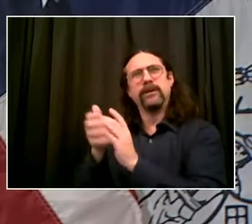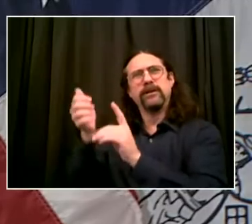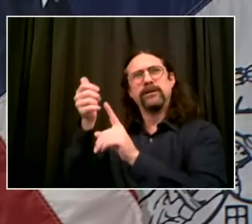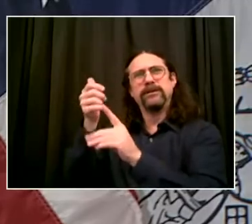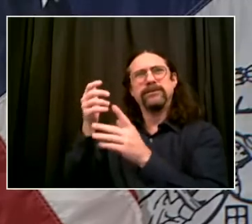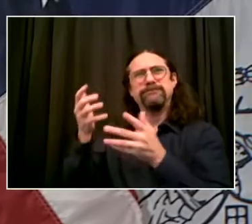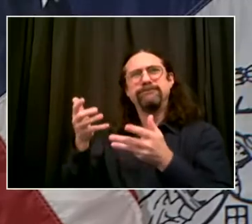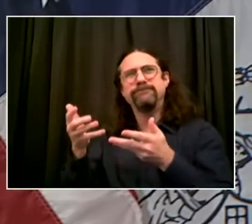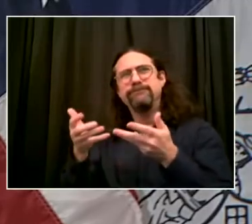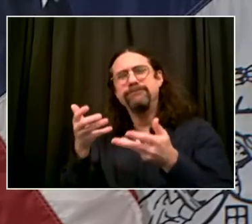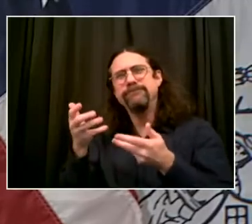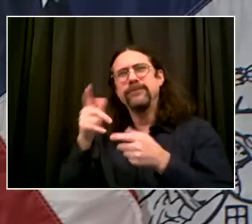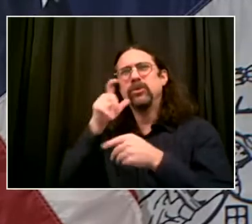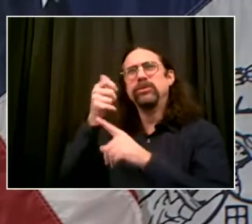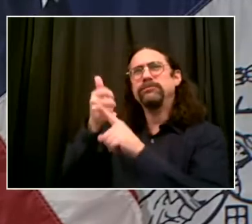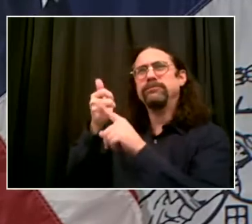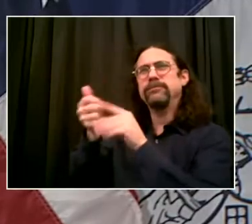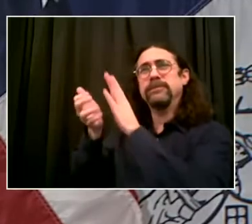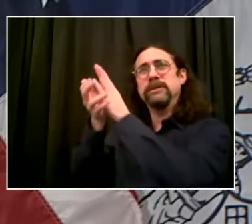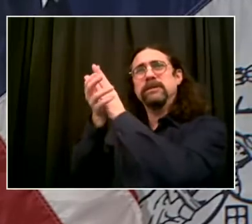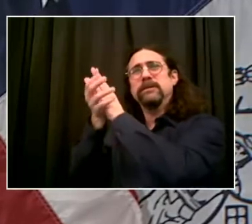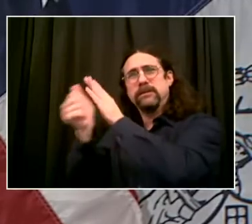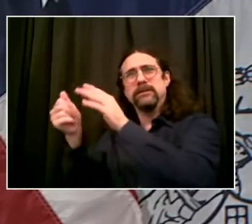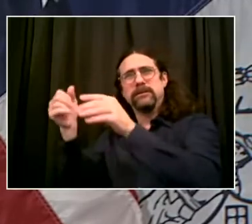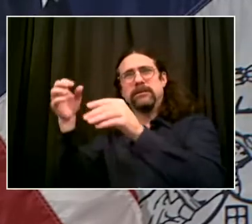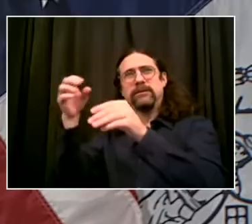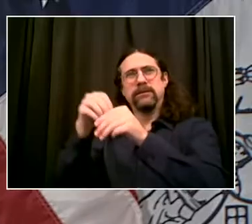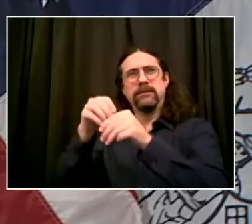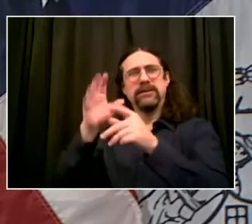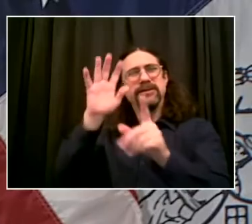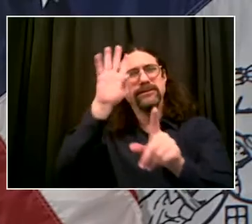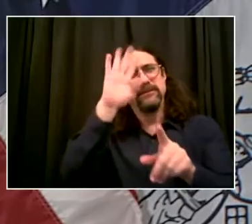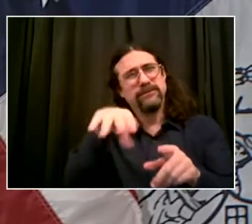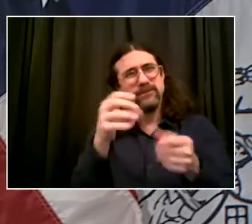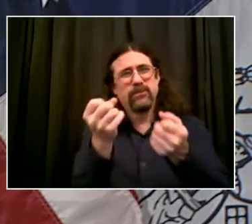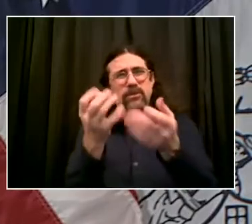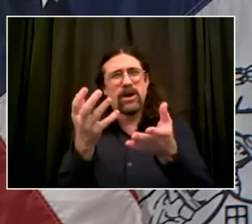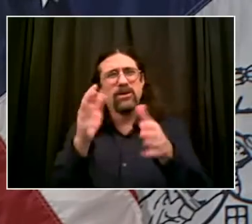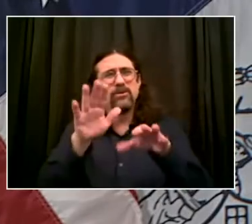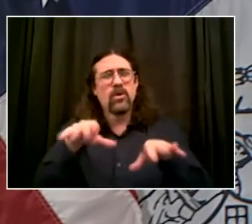EVENTS? HH TEALKED ABOUT HURRICANE KATATRINAAU BT T WH ARE YOU DRAWING